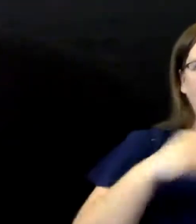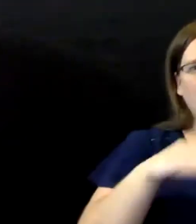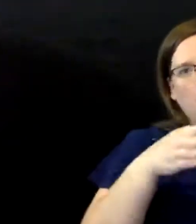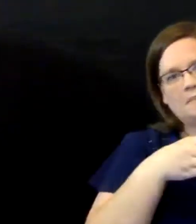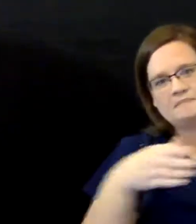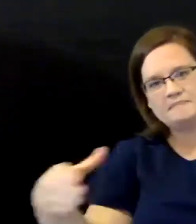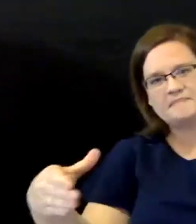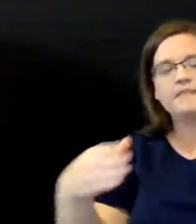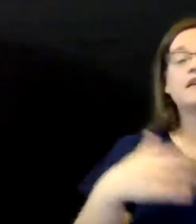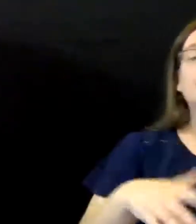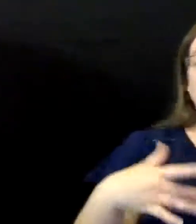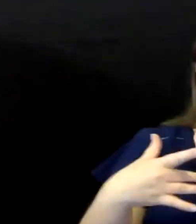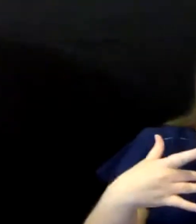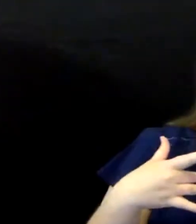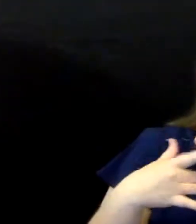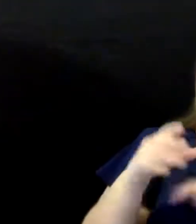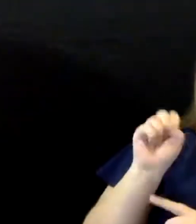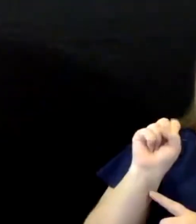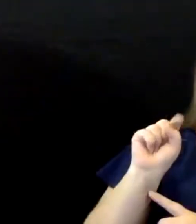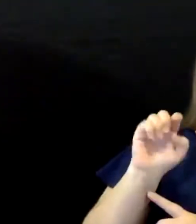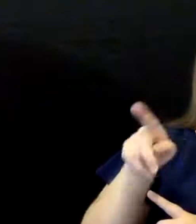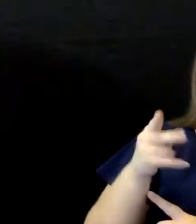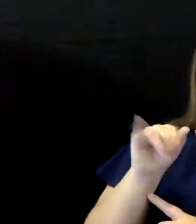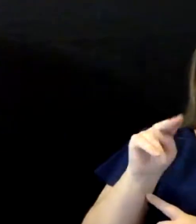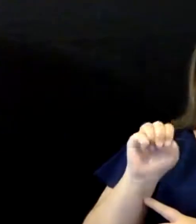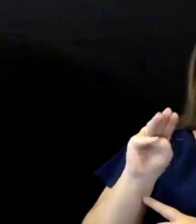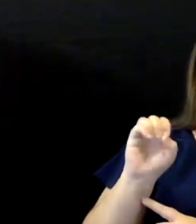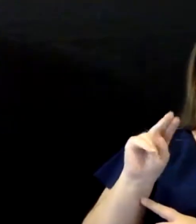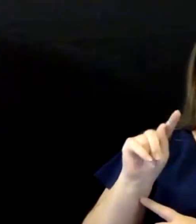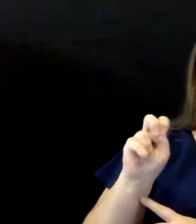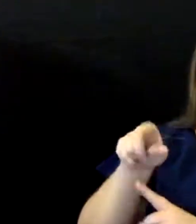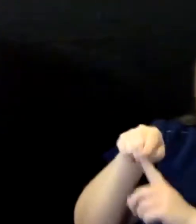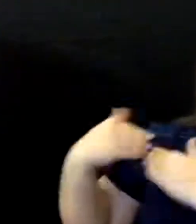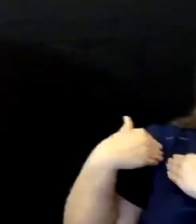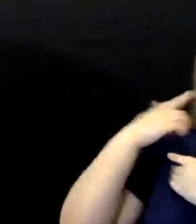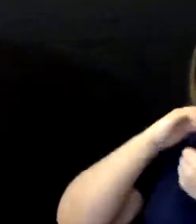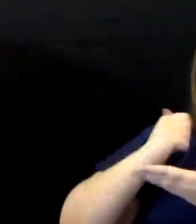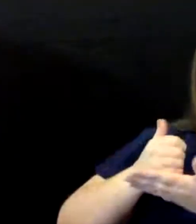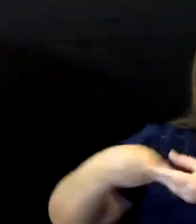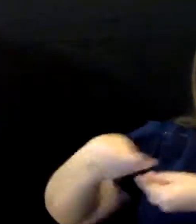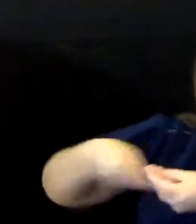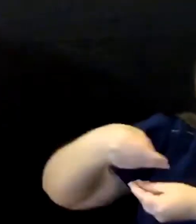On the technical side of things, Stefanie Monte will be helping with keeping things going smoothly. Feel free to message her directly in